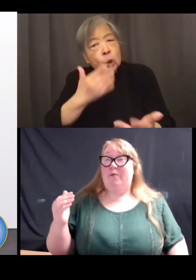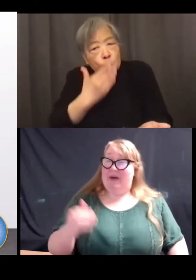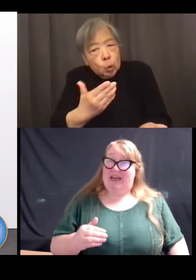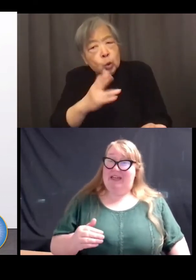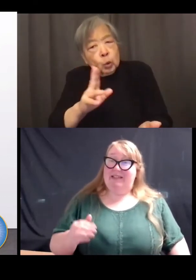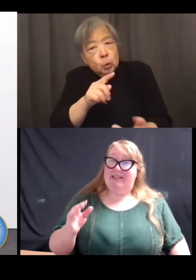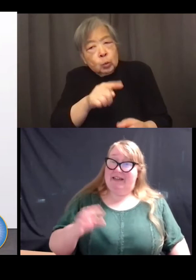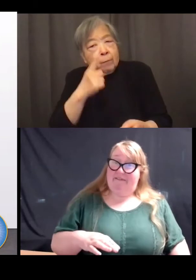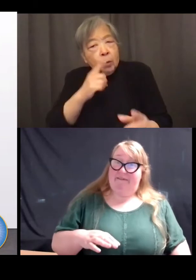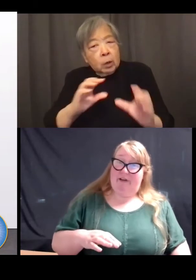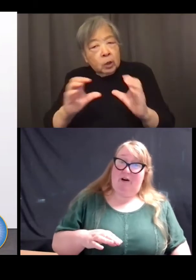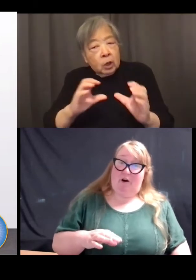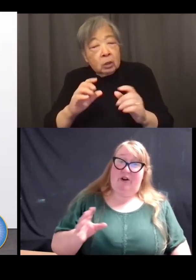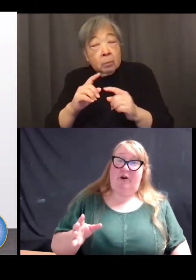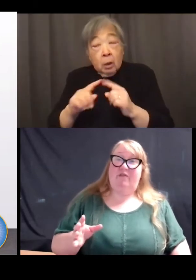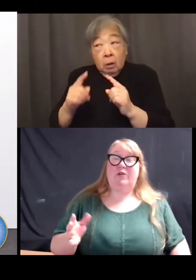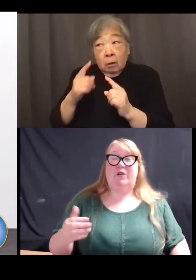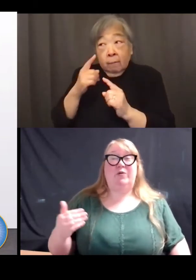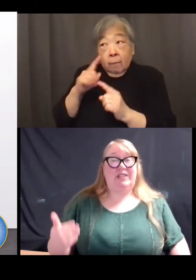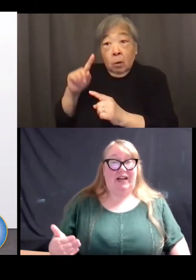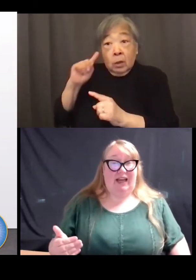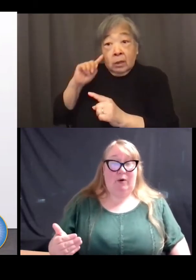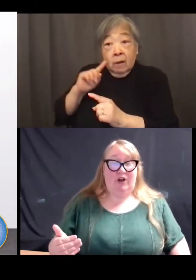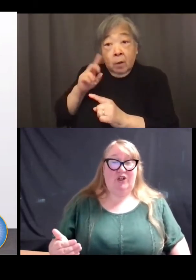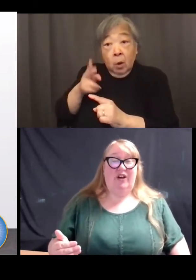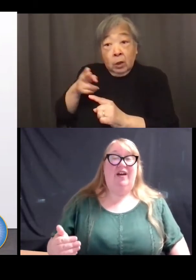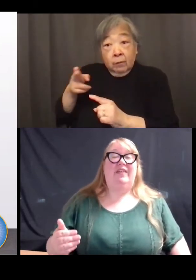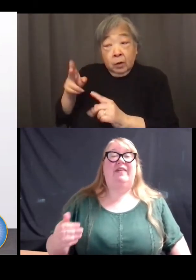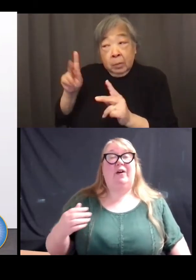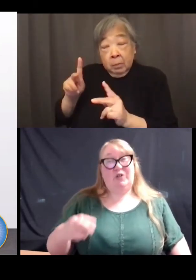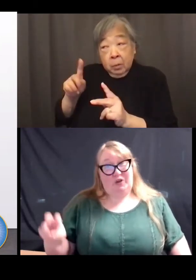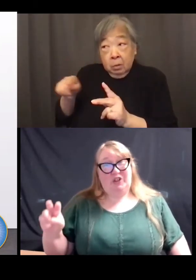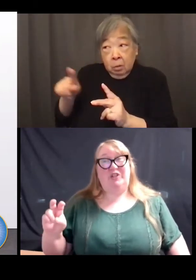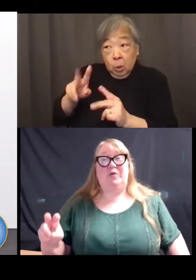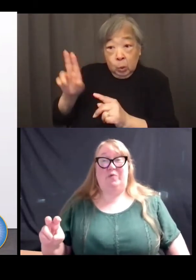for many deaf and hard of hearing folks who use sign language they are switching to the